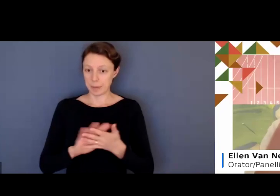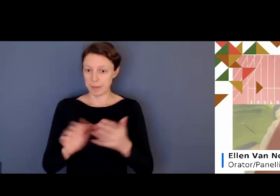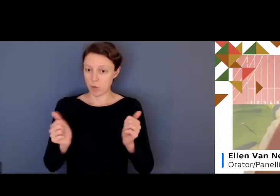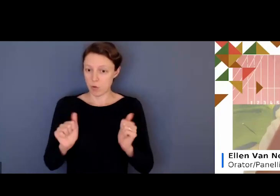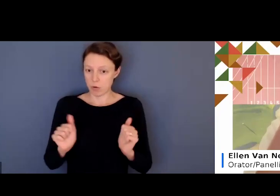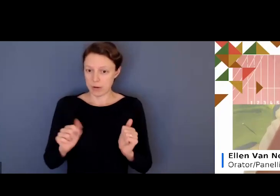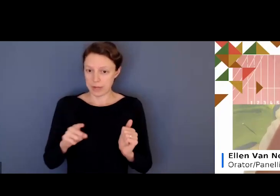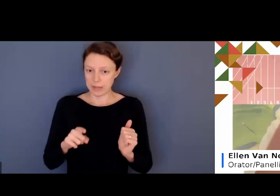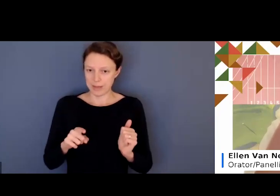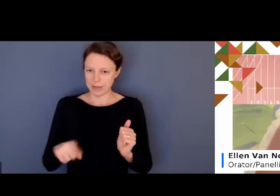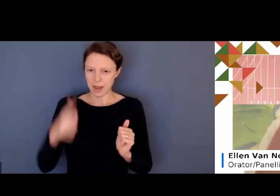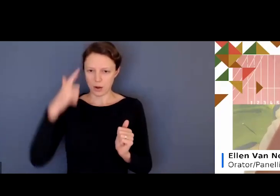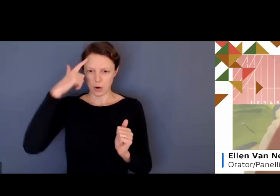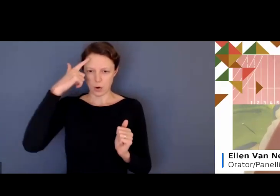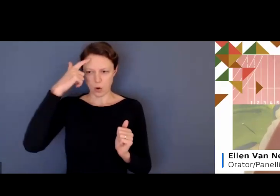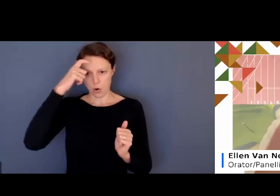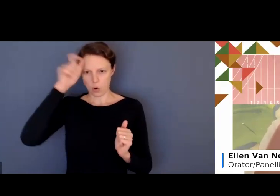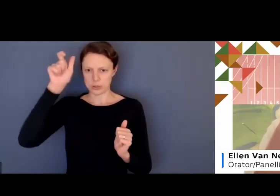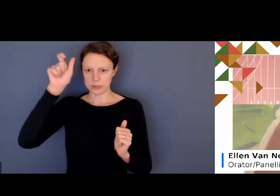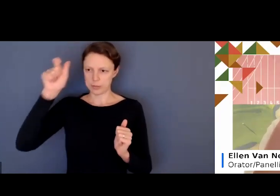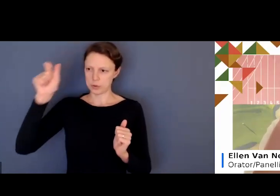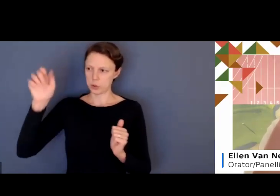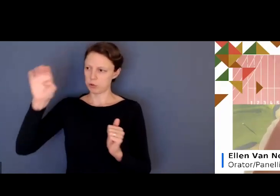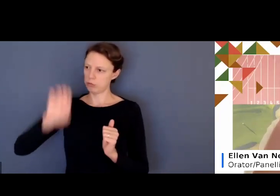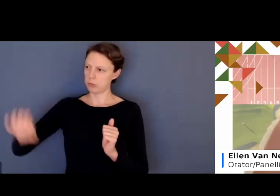the idea that Europeans sports fought here